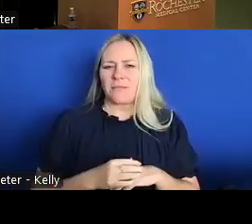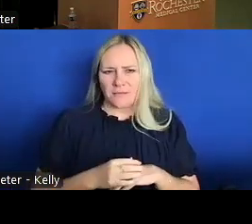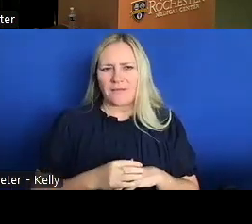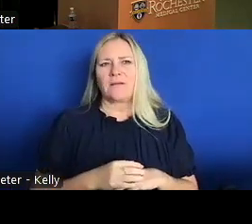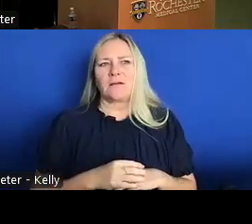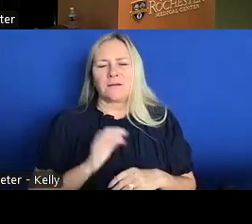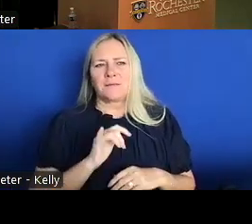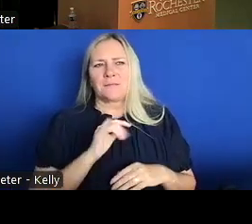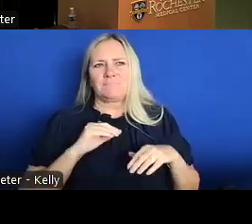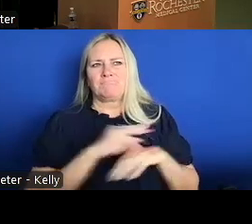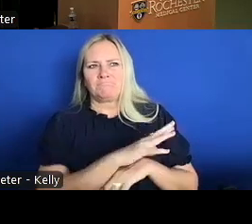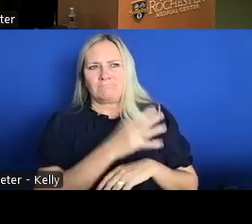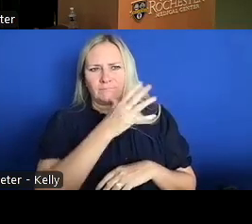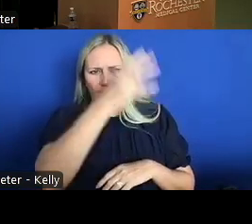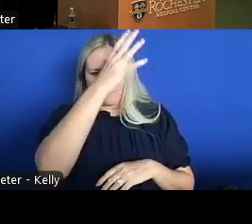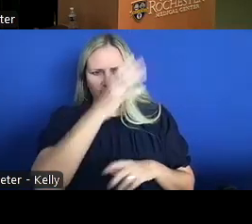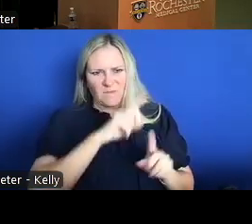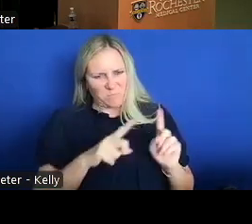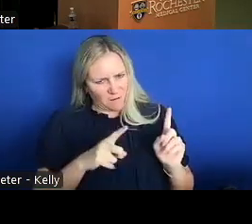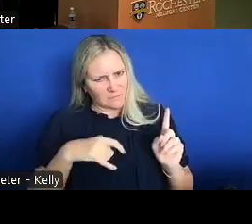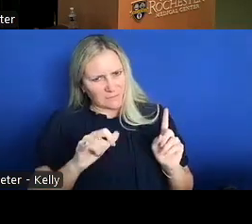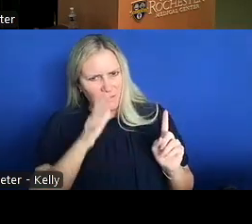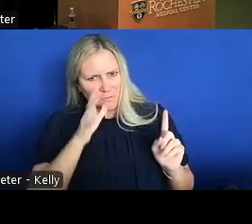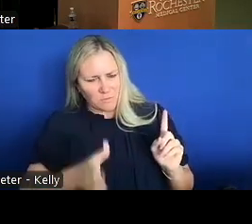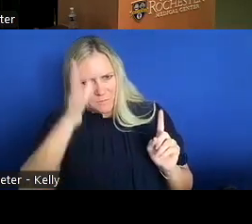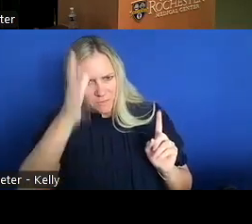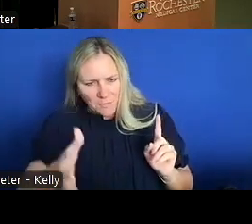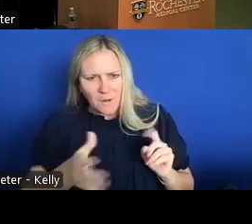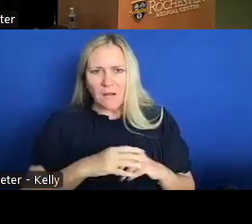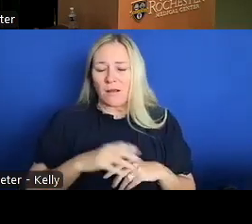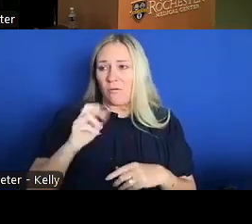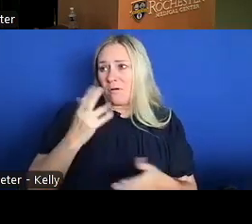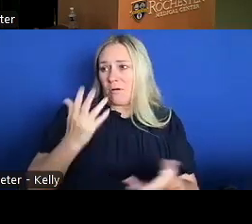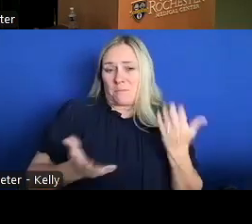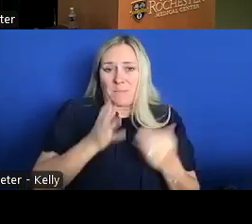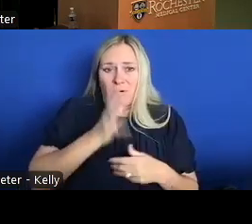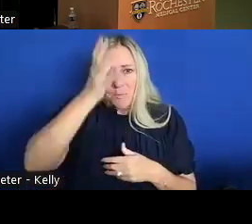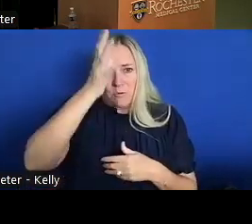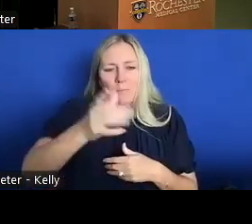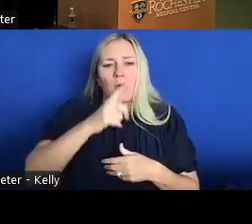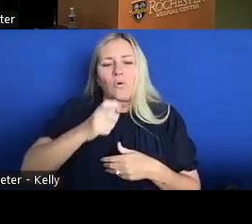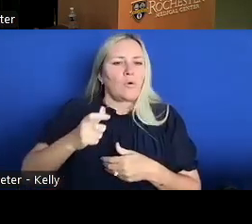but there's also a grandparent maybe a primary grandparent uh who is grieving it affects the